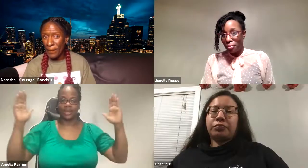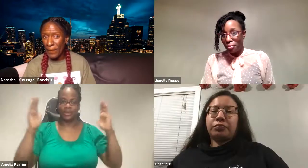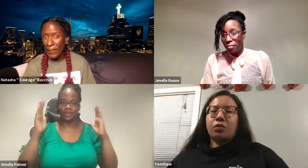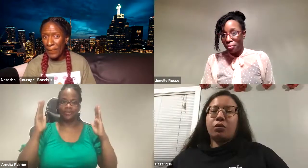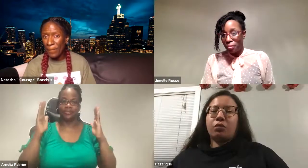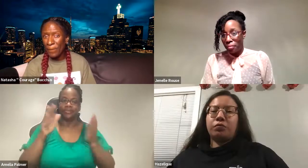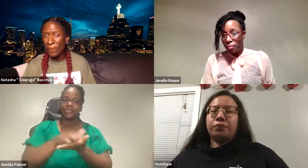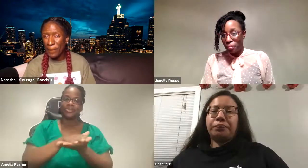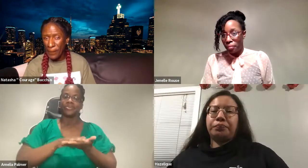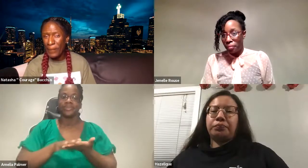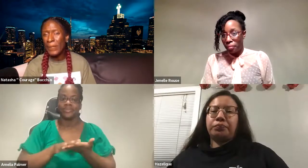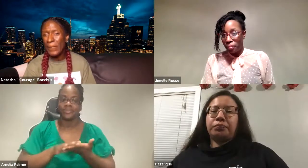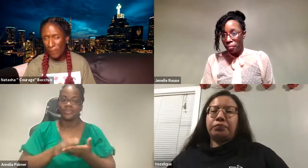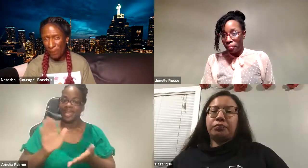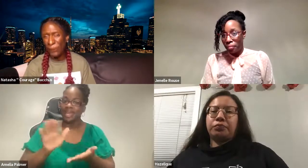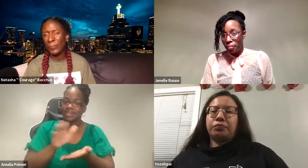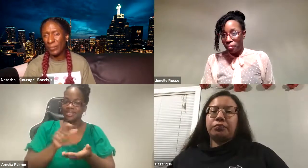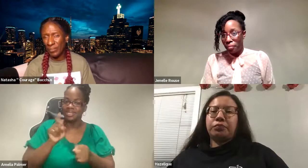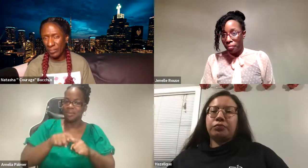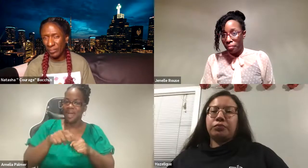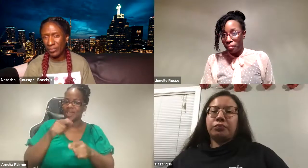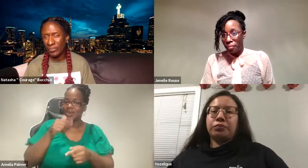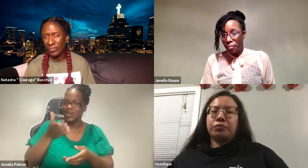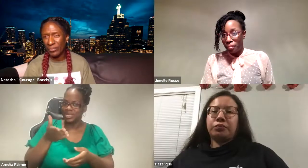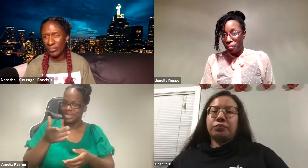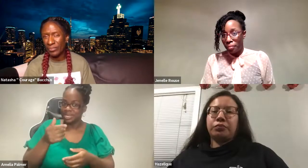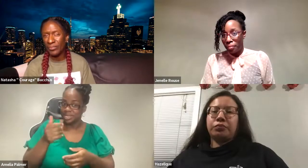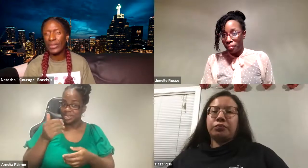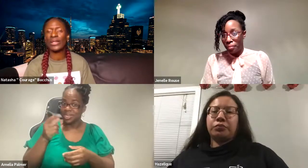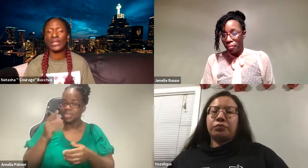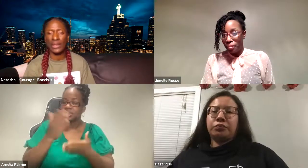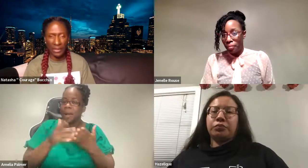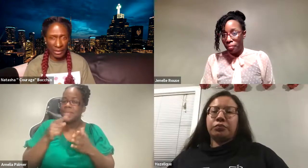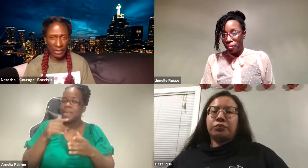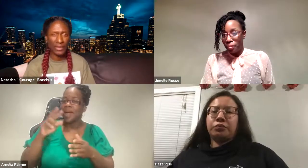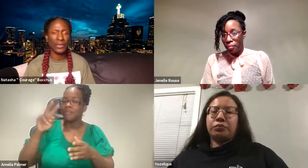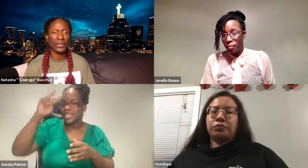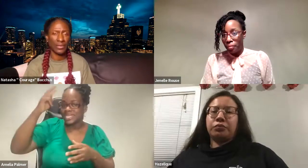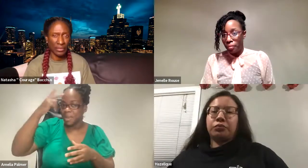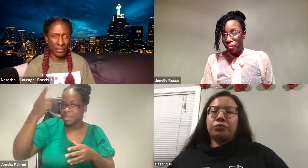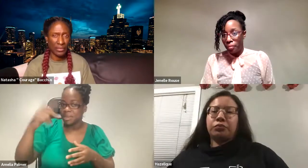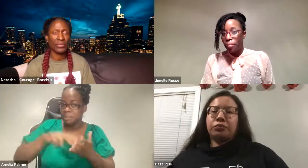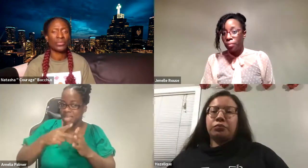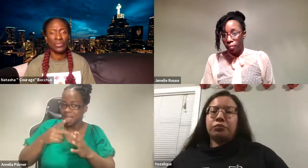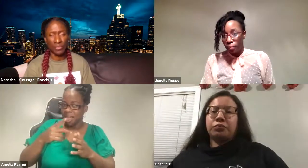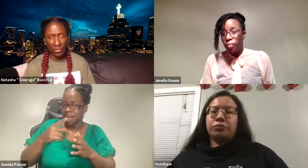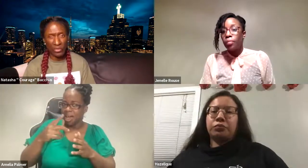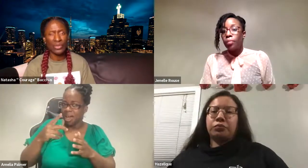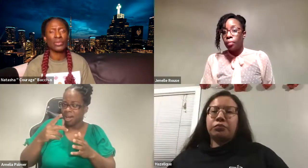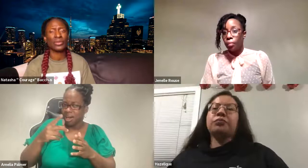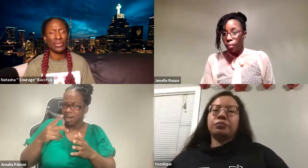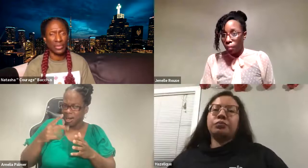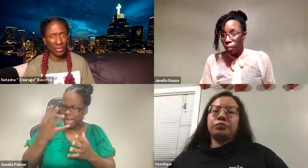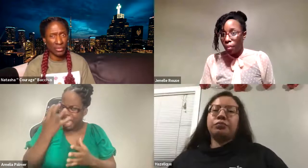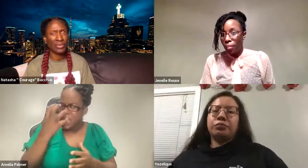whereas asl is more sedate i would say, maybe a bit more moderate and so people who